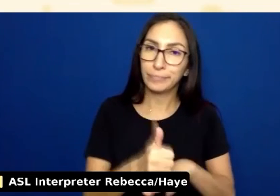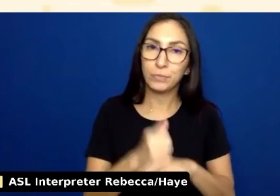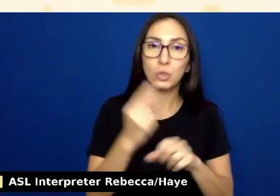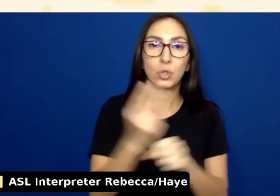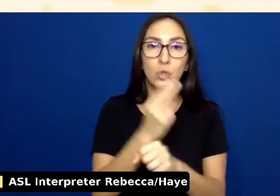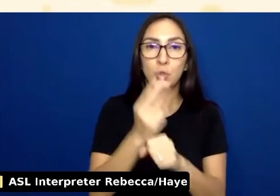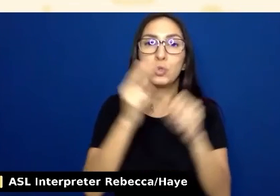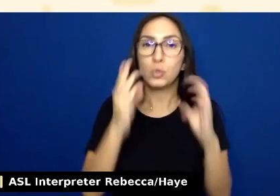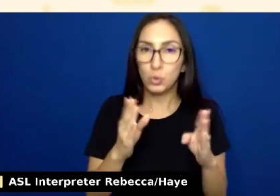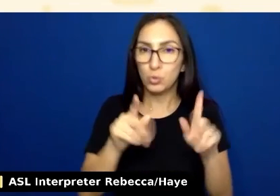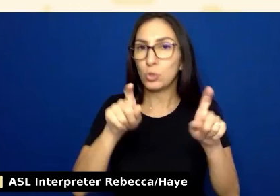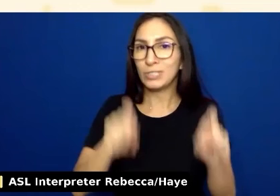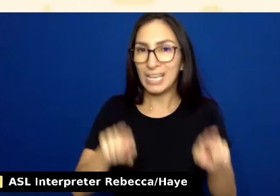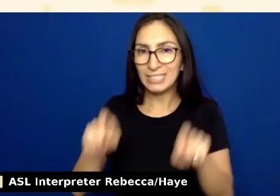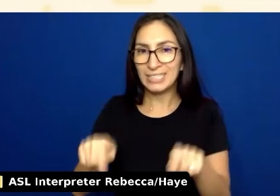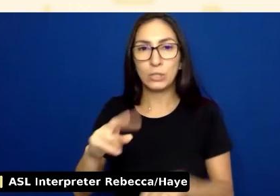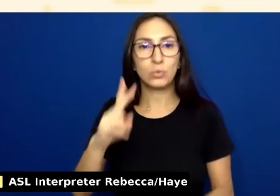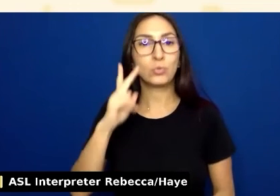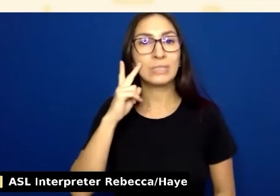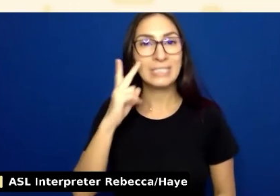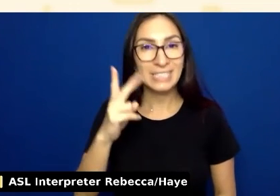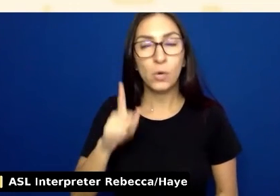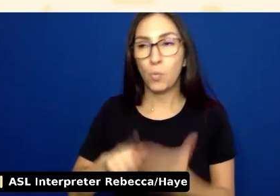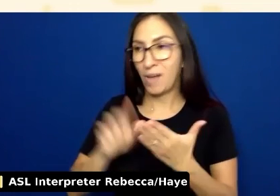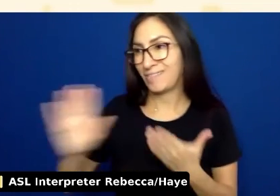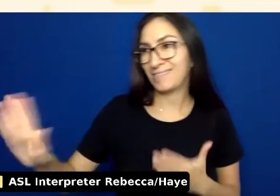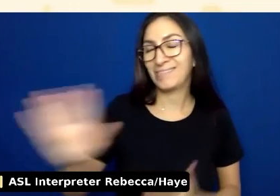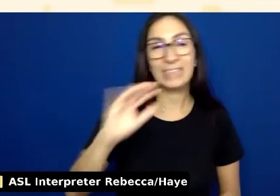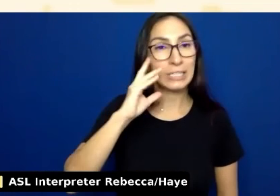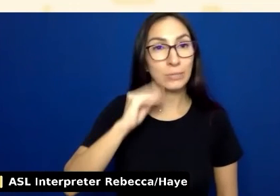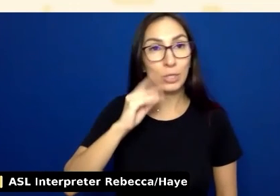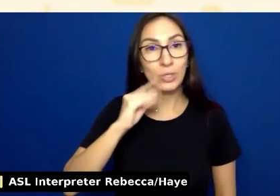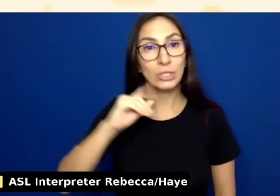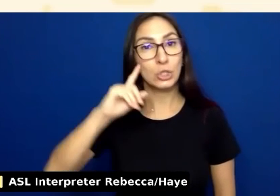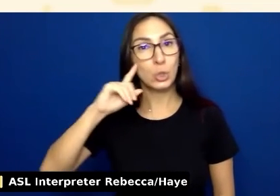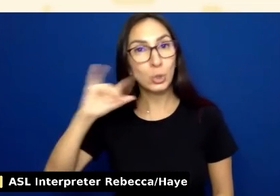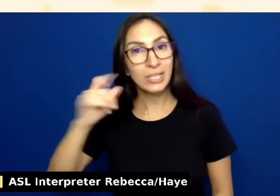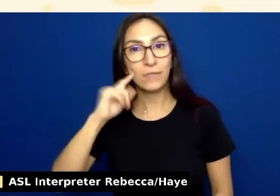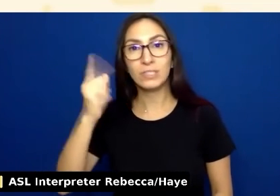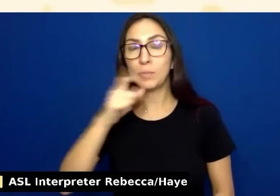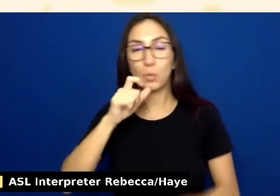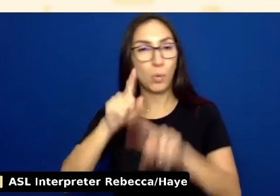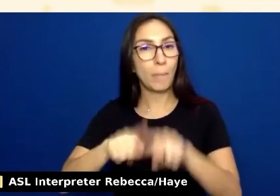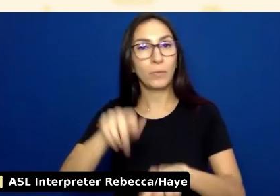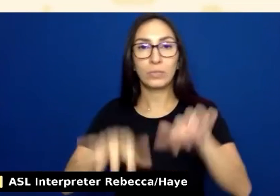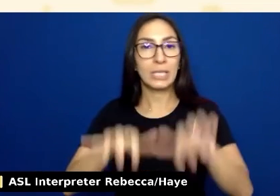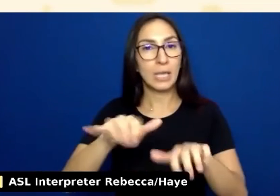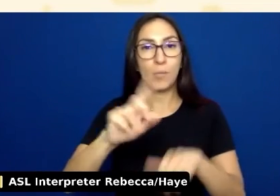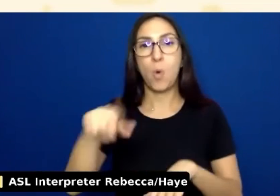what is the pulse or how is the experience for a keyboard-only user, a low-vision user. We do it with a variety of users.